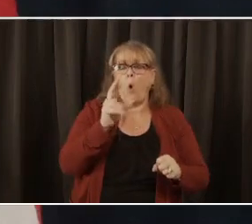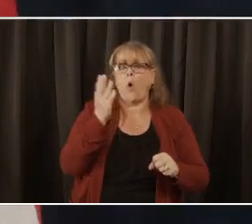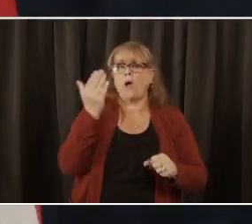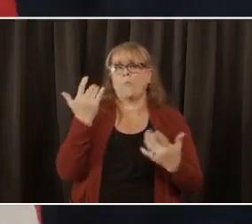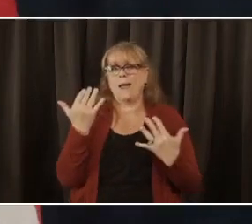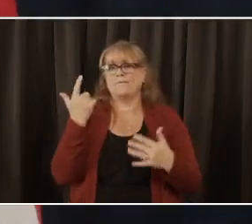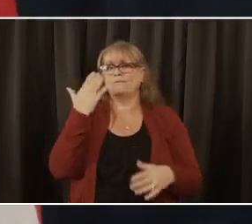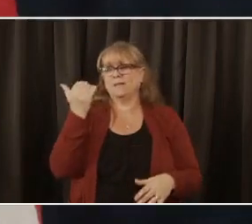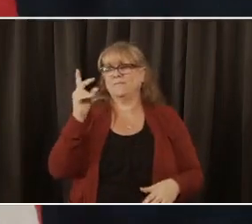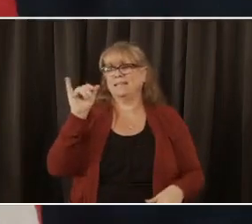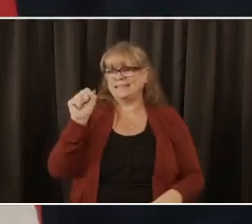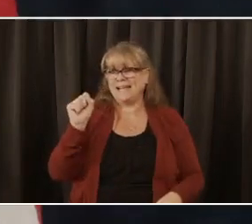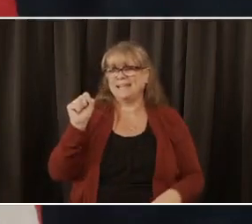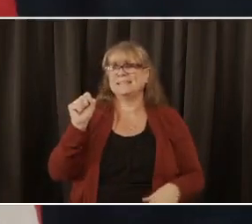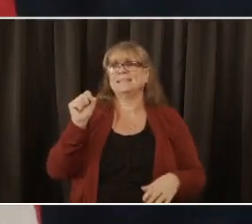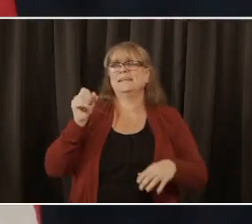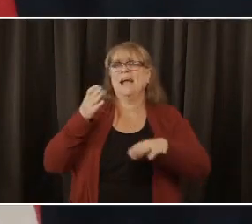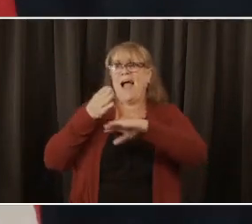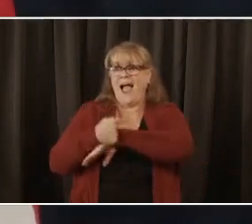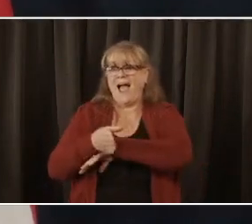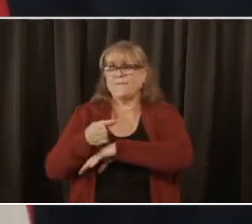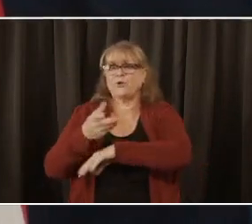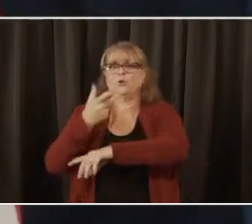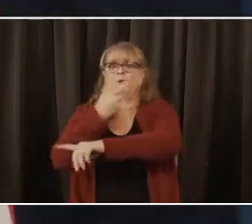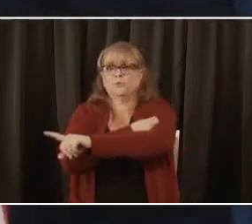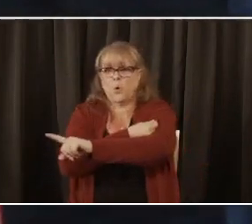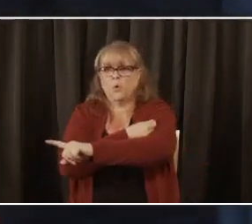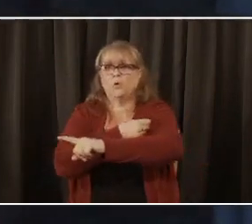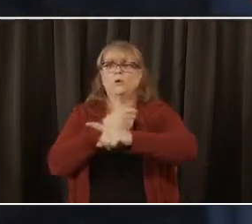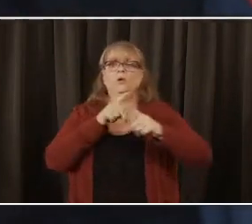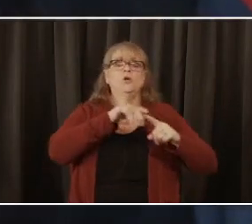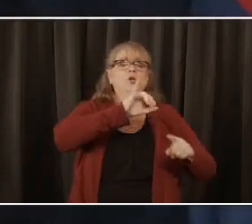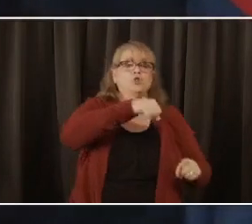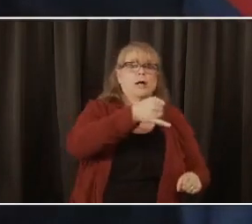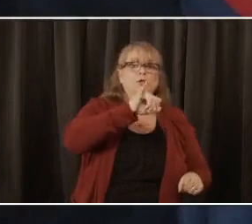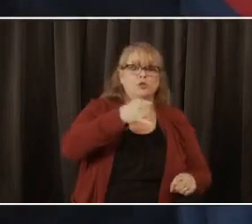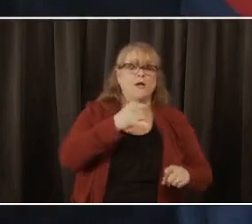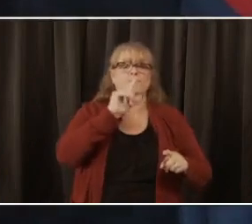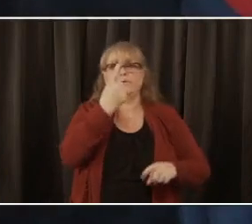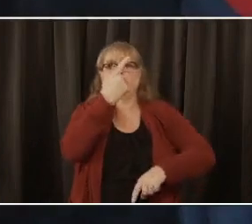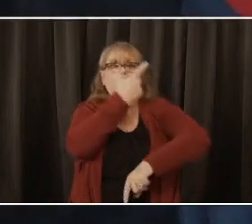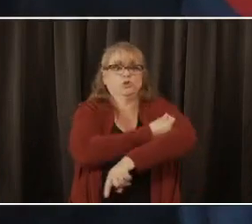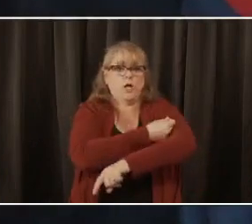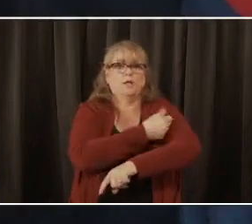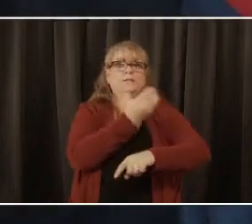the entire United States including in Colorado right now in this fourth and final wave. It also